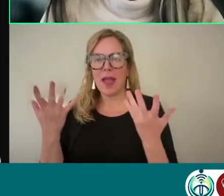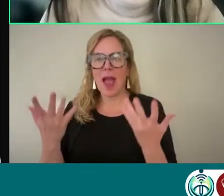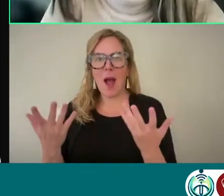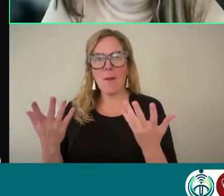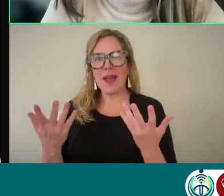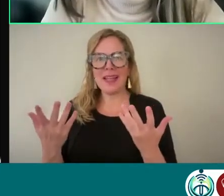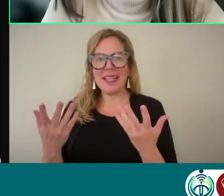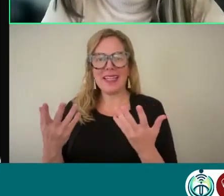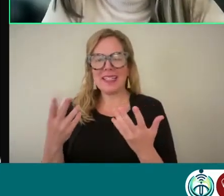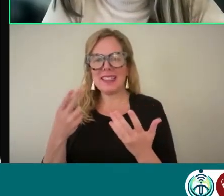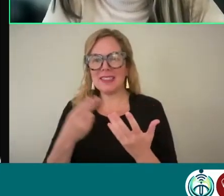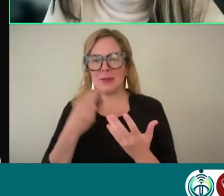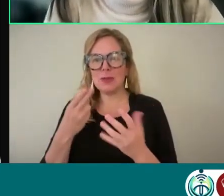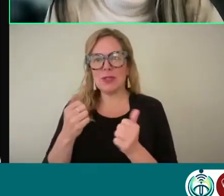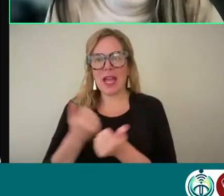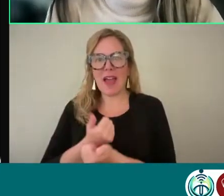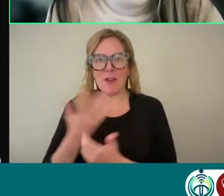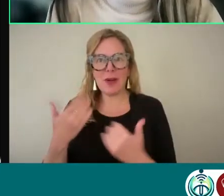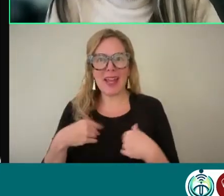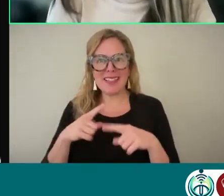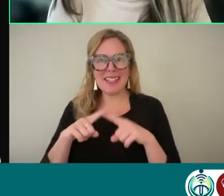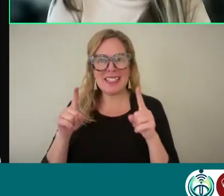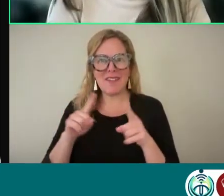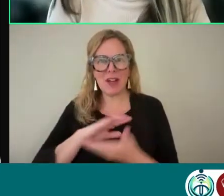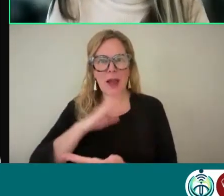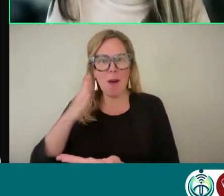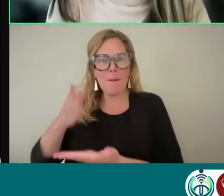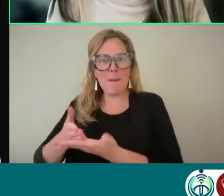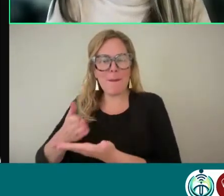Everybody has a different amount of spoons for the day. I might have 60,